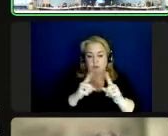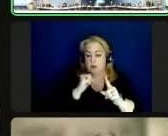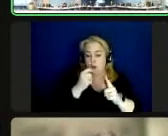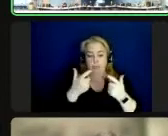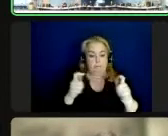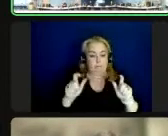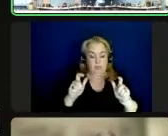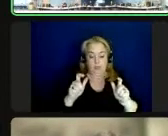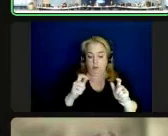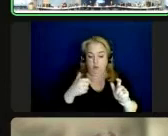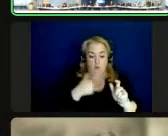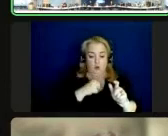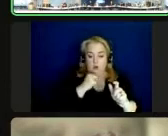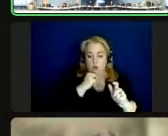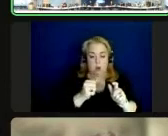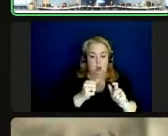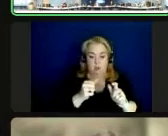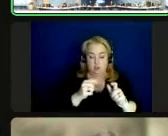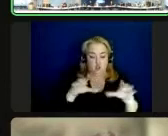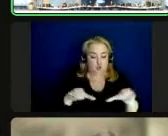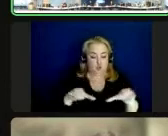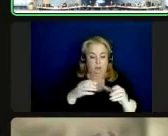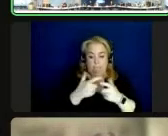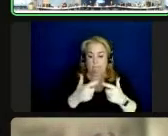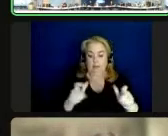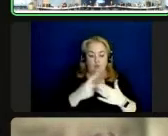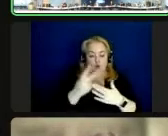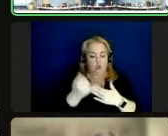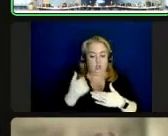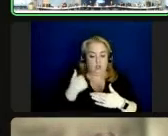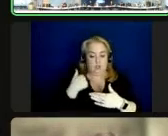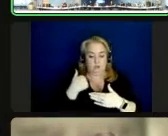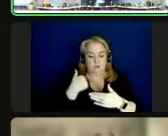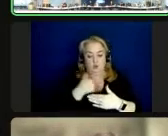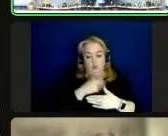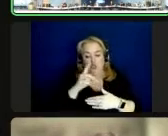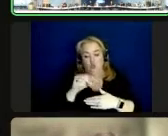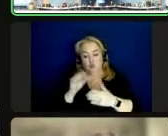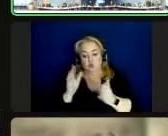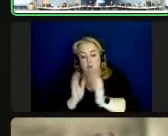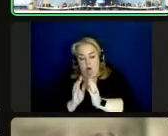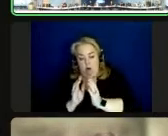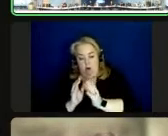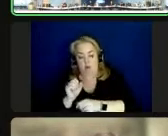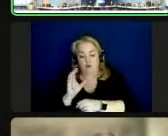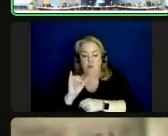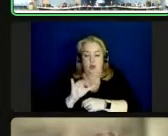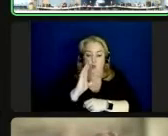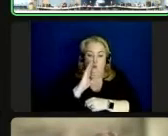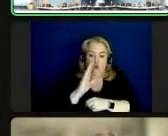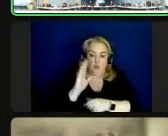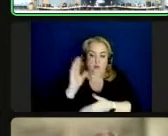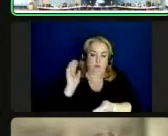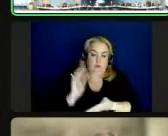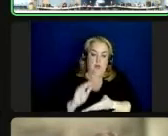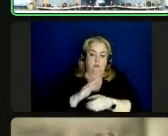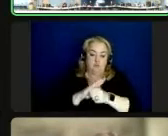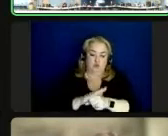COULD DO MORE OF THE SIDEWALK WATER OR SOME OF THE MINOR PROJECTS BUT NOT NECESSARILY BIG ONES.